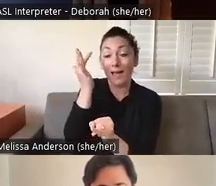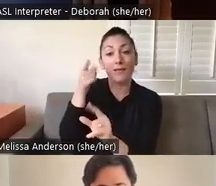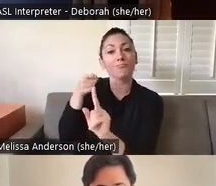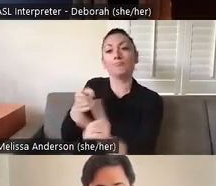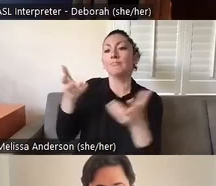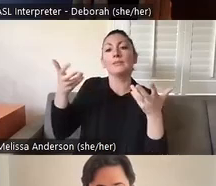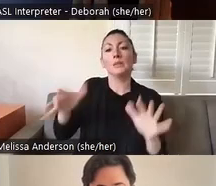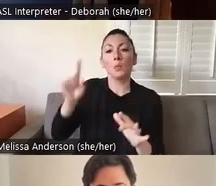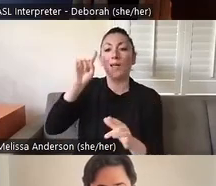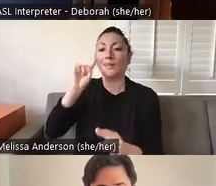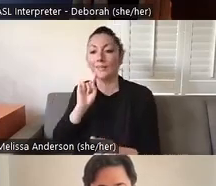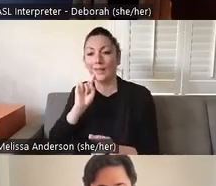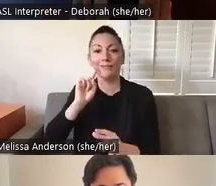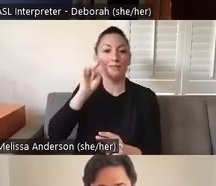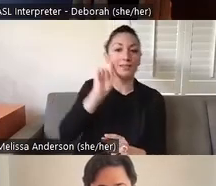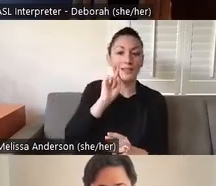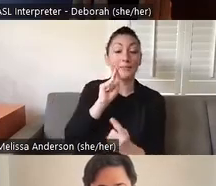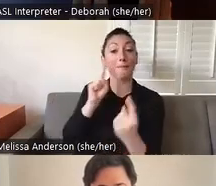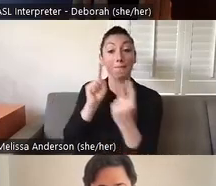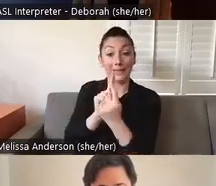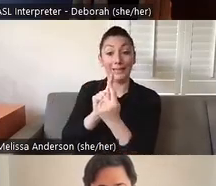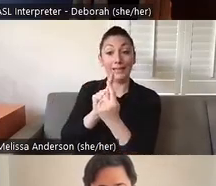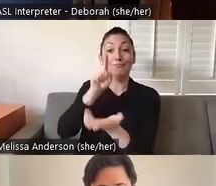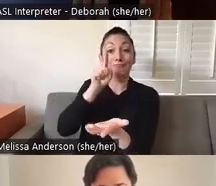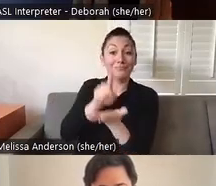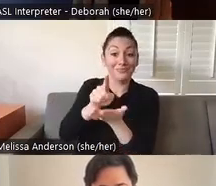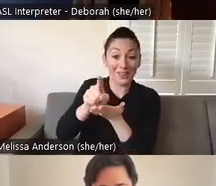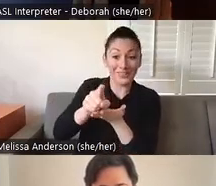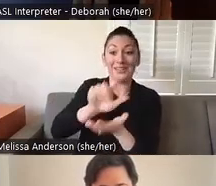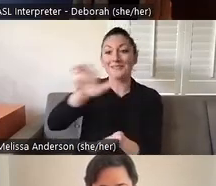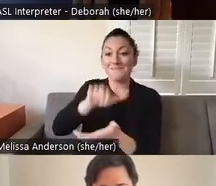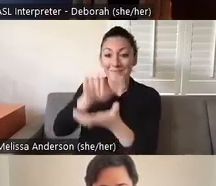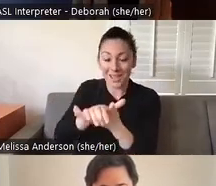of the residential schools because he didn't want deaf people to be able to meet, fall in love and